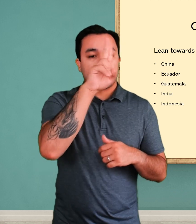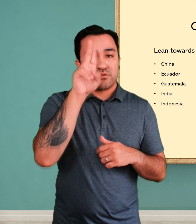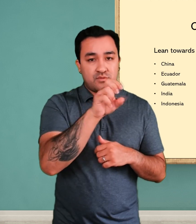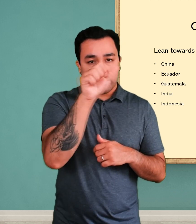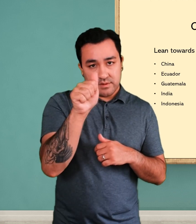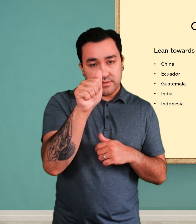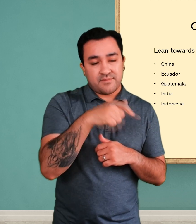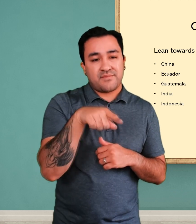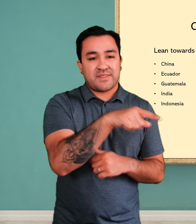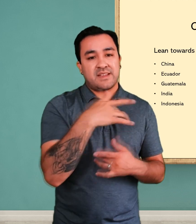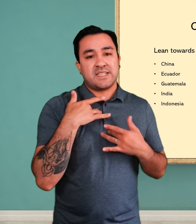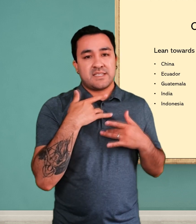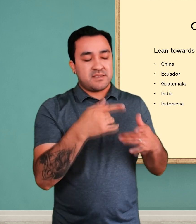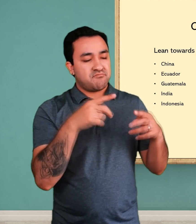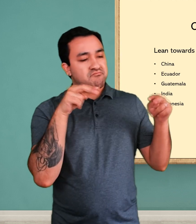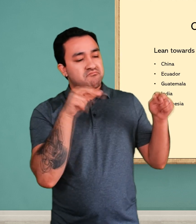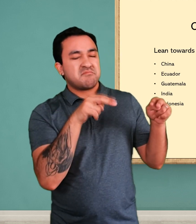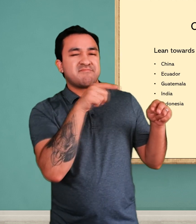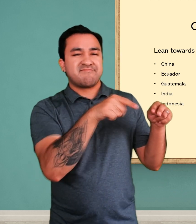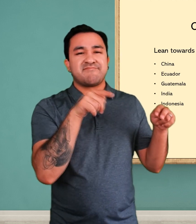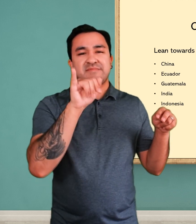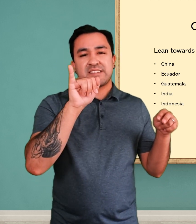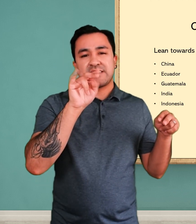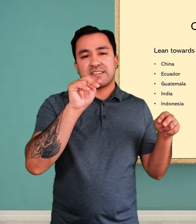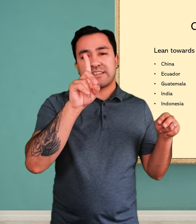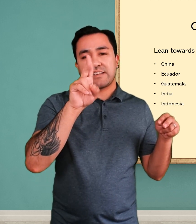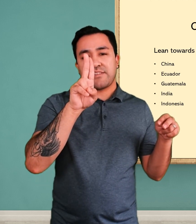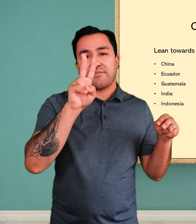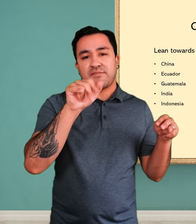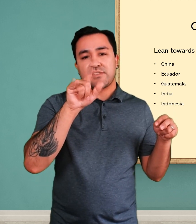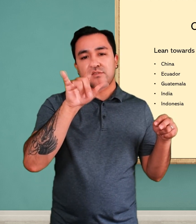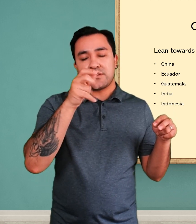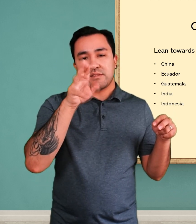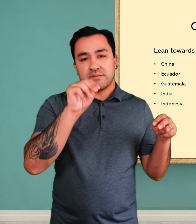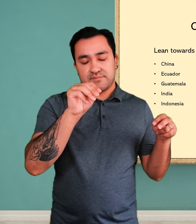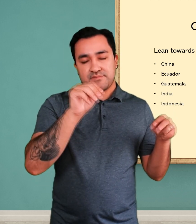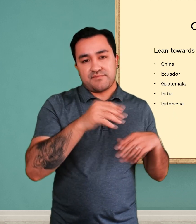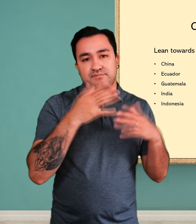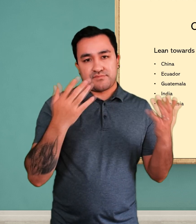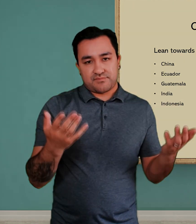and the United States are all seen as leaning more towards individualism than collectivistism.